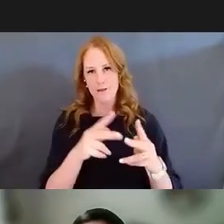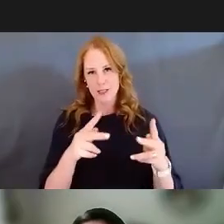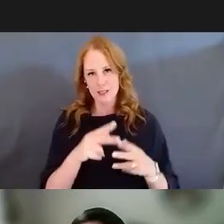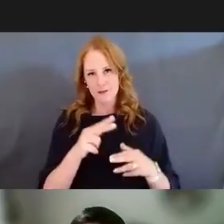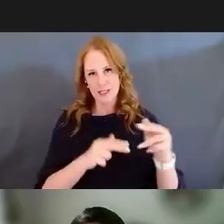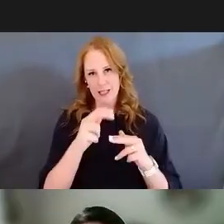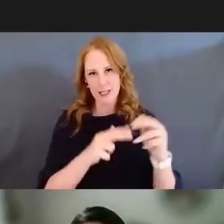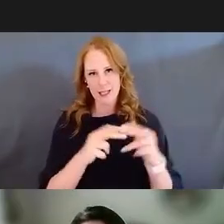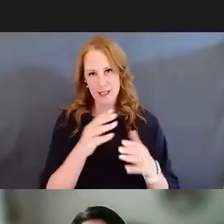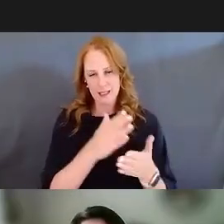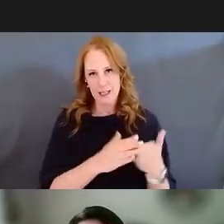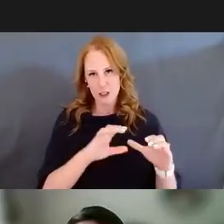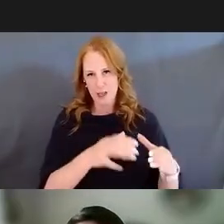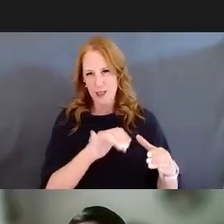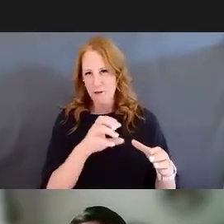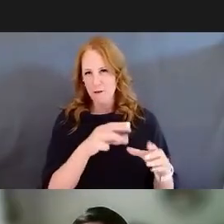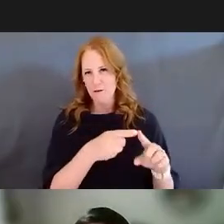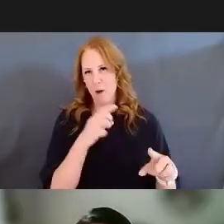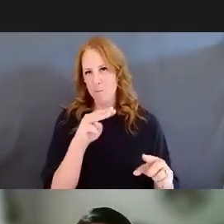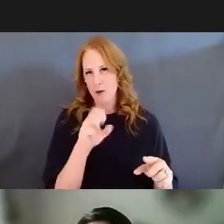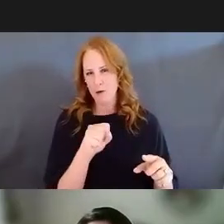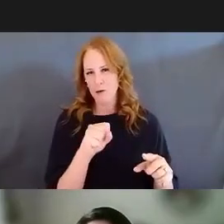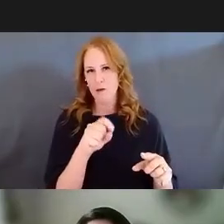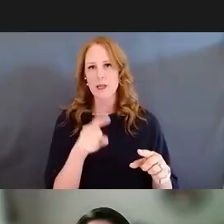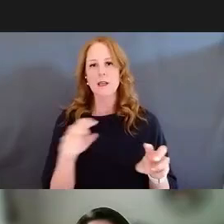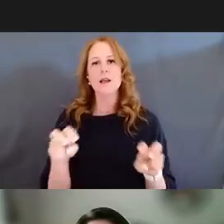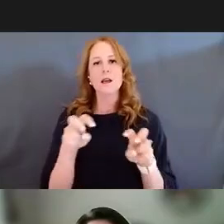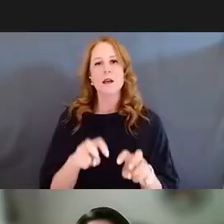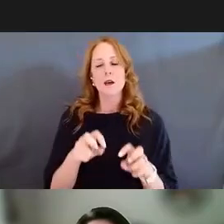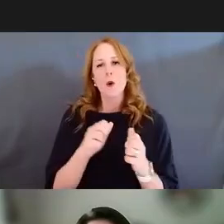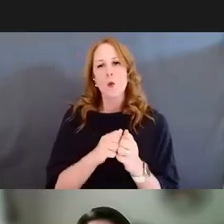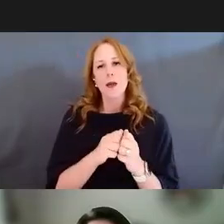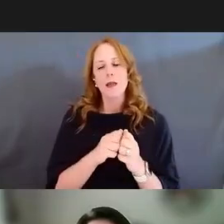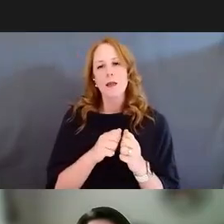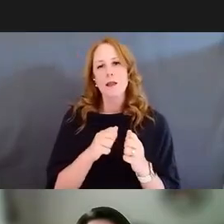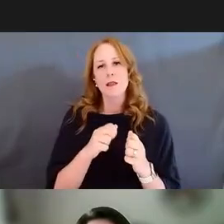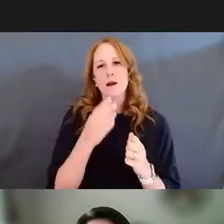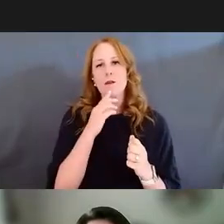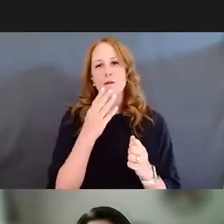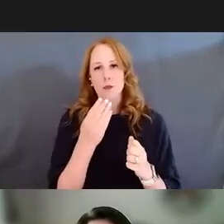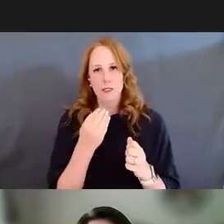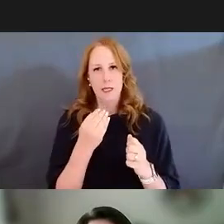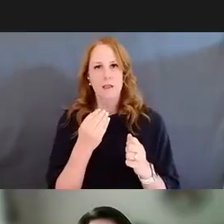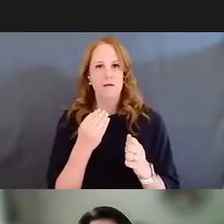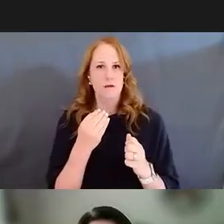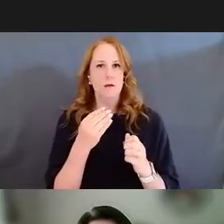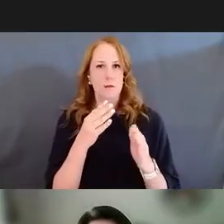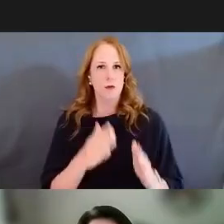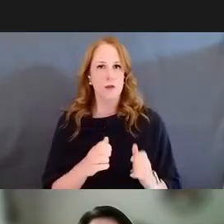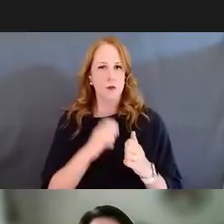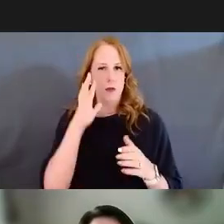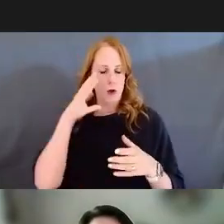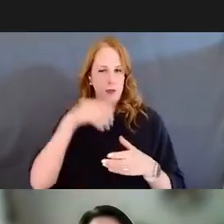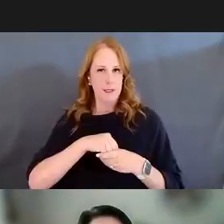He happened to be a parent of a 14-year-old with autism. And he really was astounded that